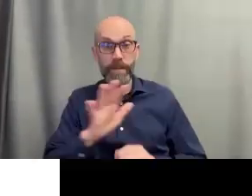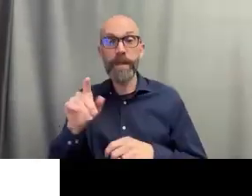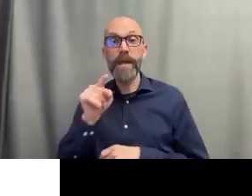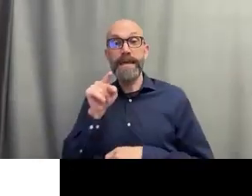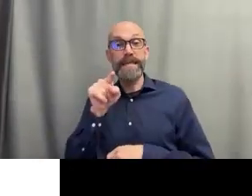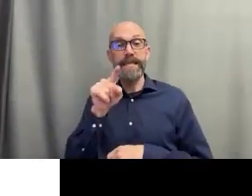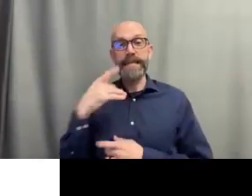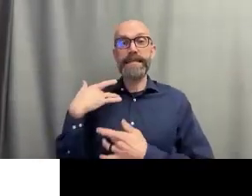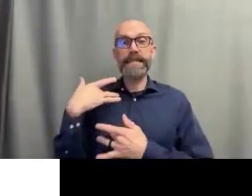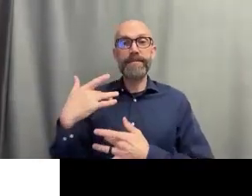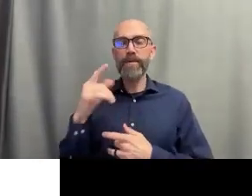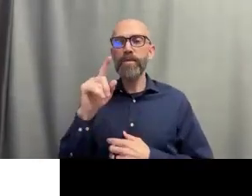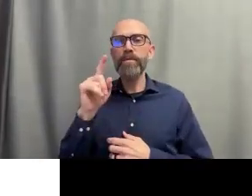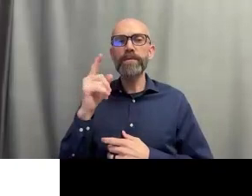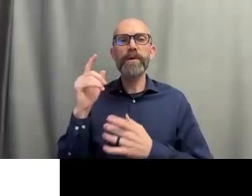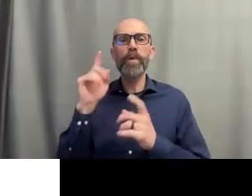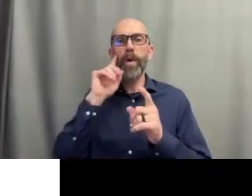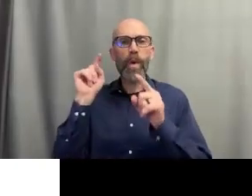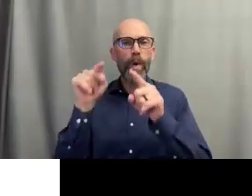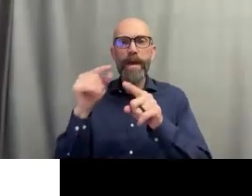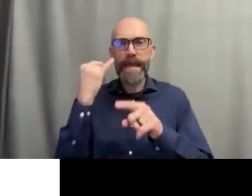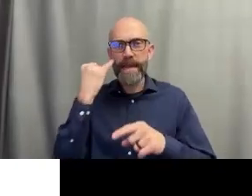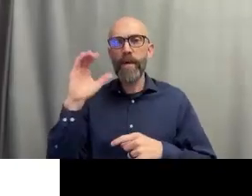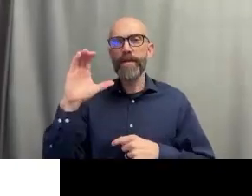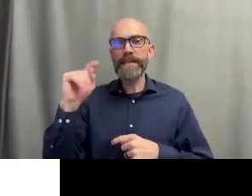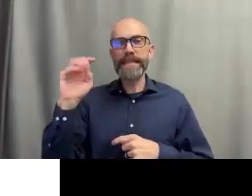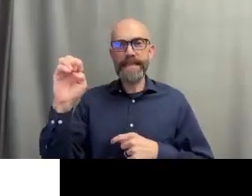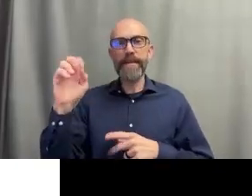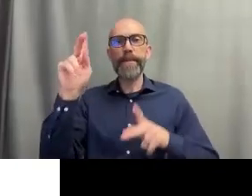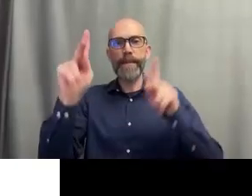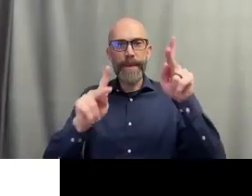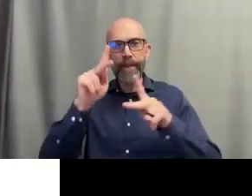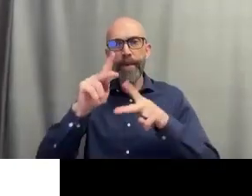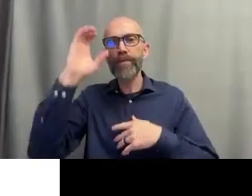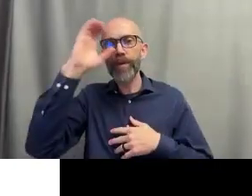usually where we will go if we have, CTE folks looking for for OER.